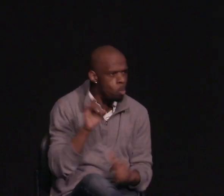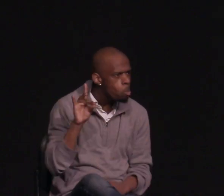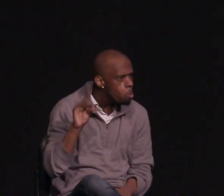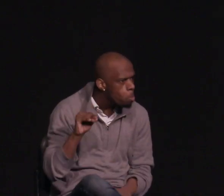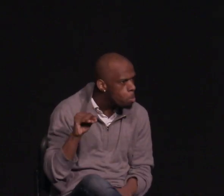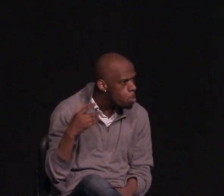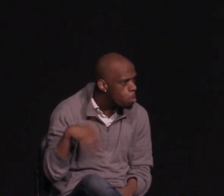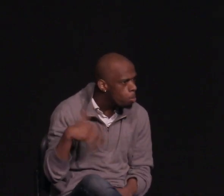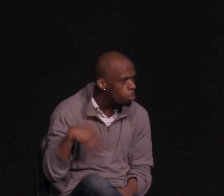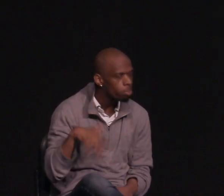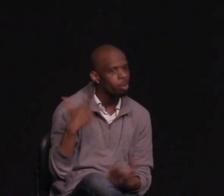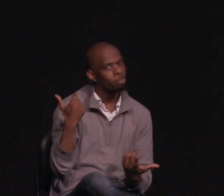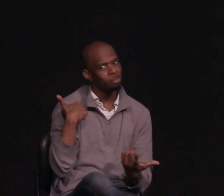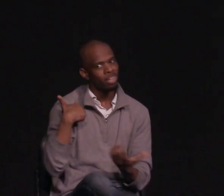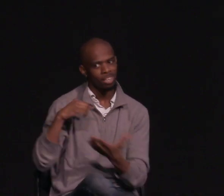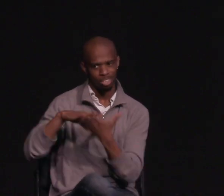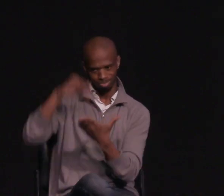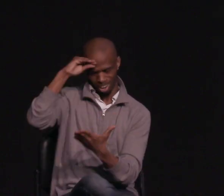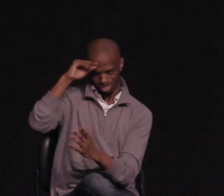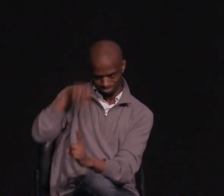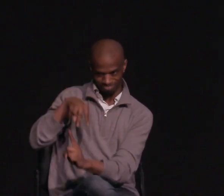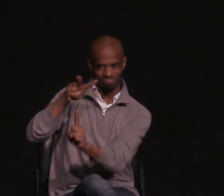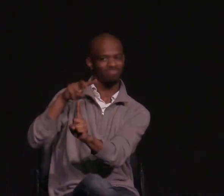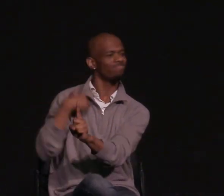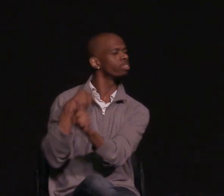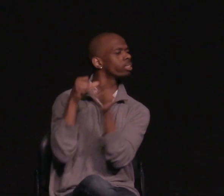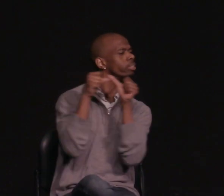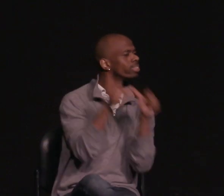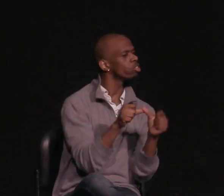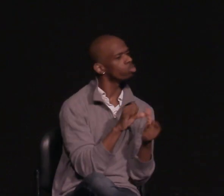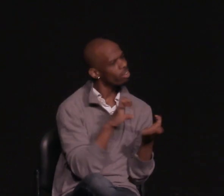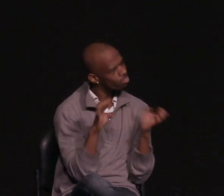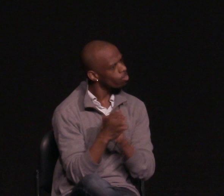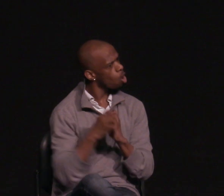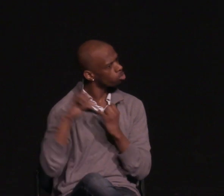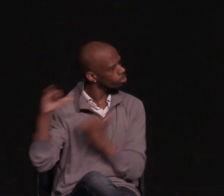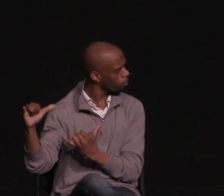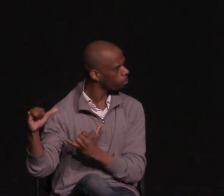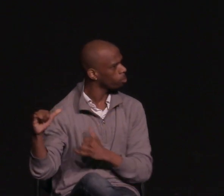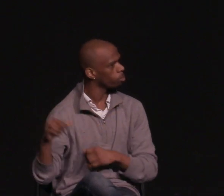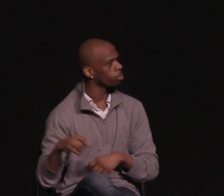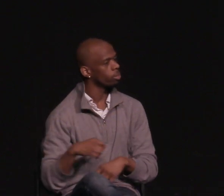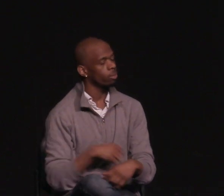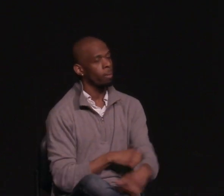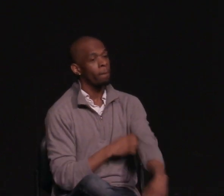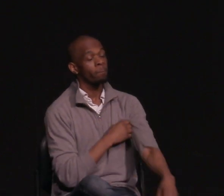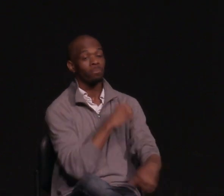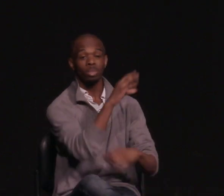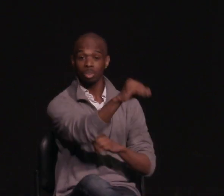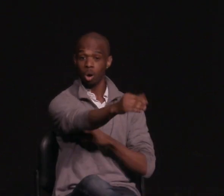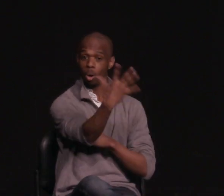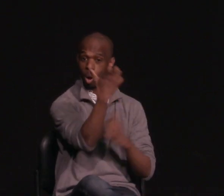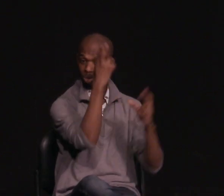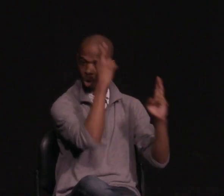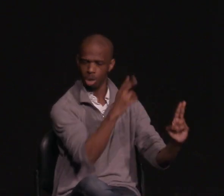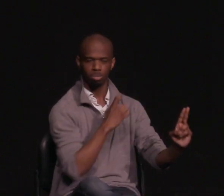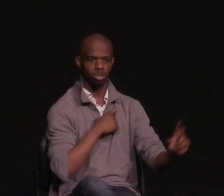over the next several decades. So, in honor of one of my biggest inspirations,